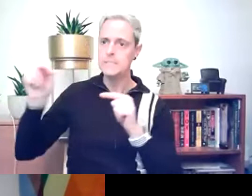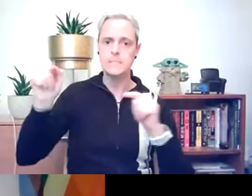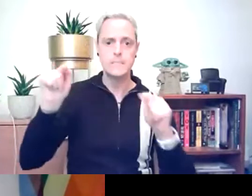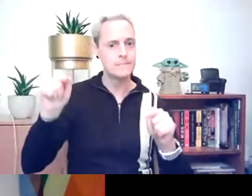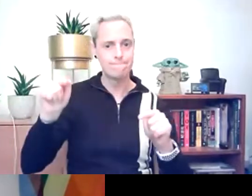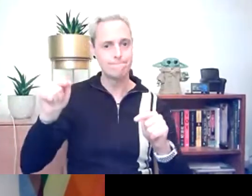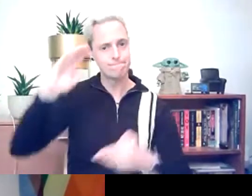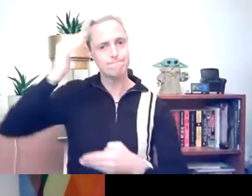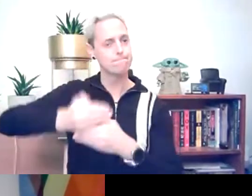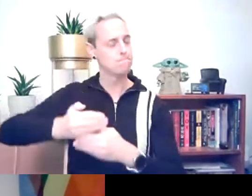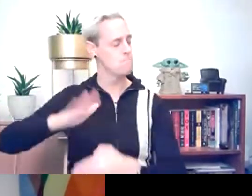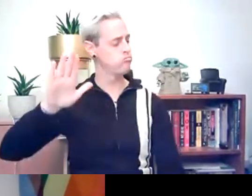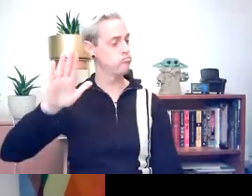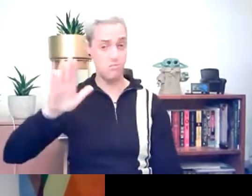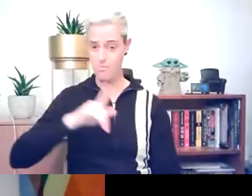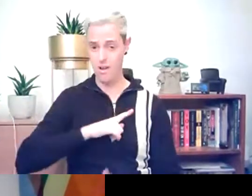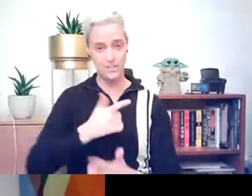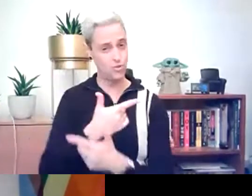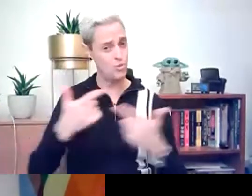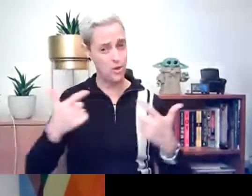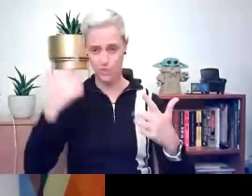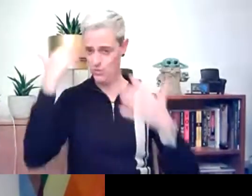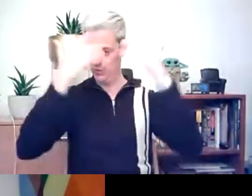know, had I just had too many things going on in my life I was trying to do my doctorate,